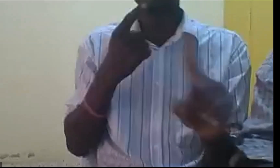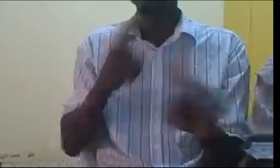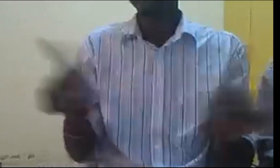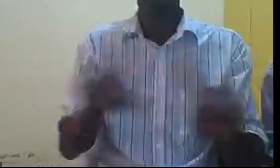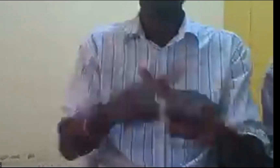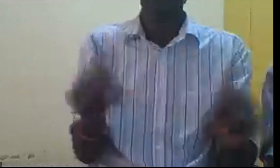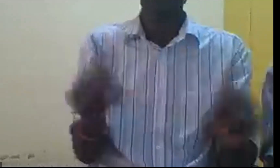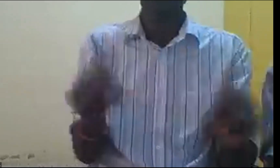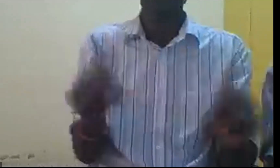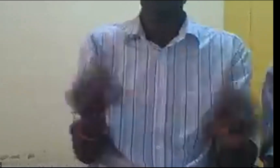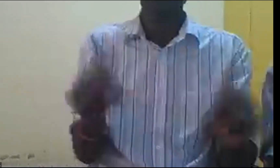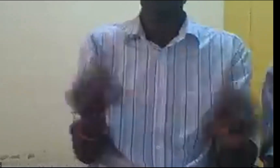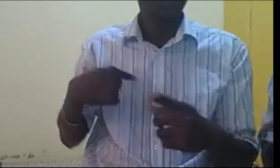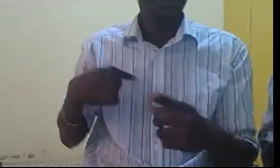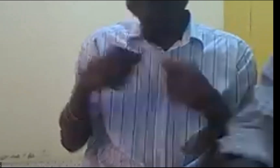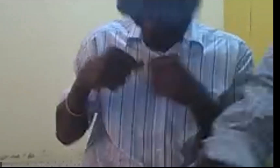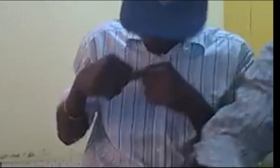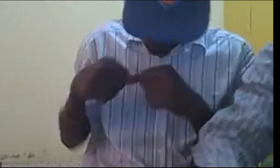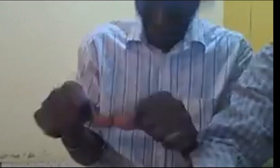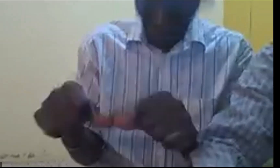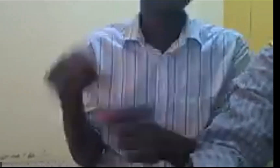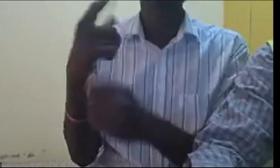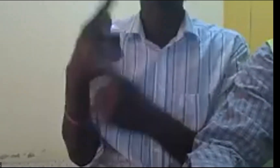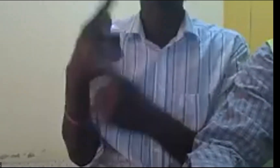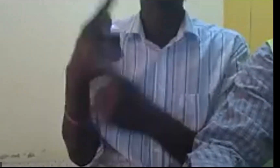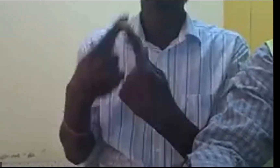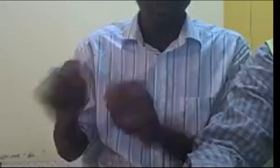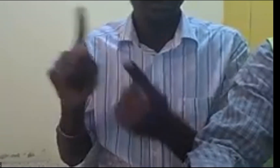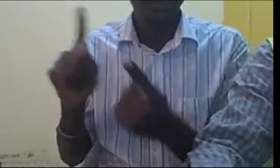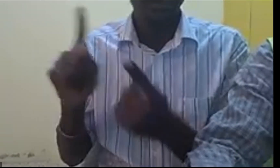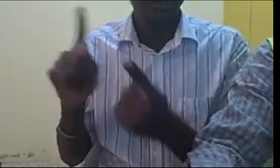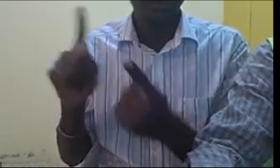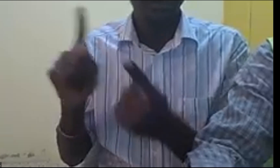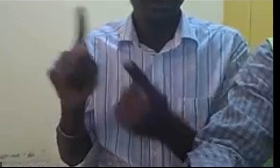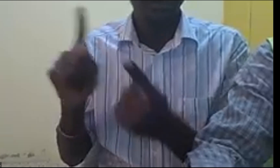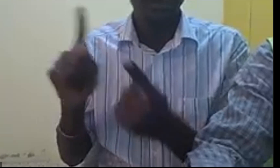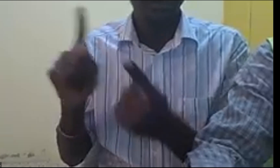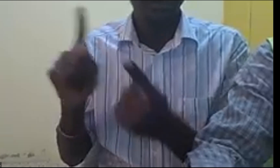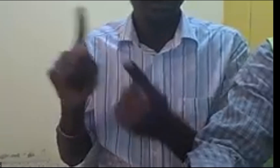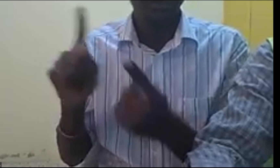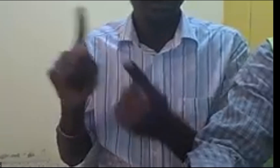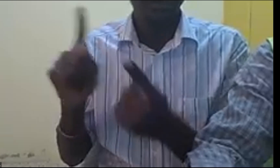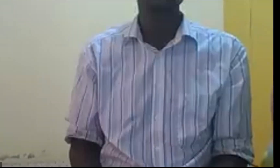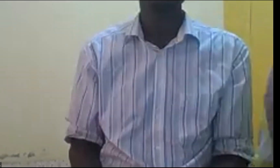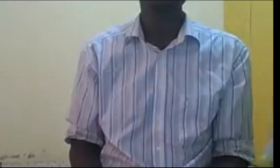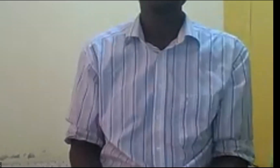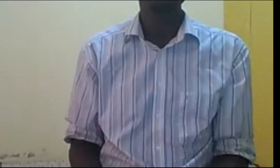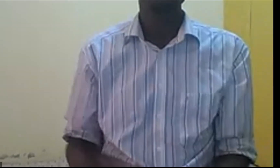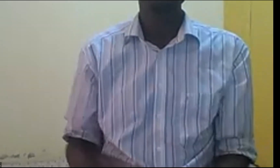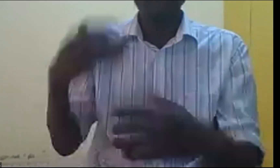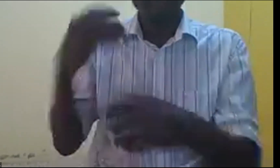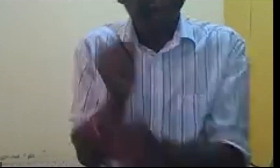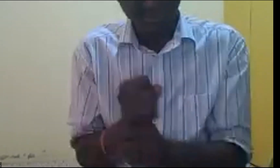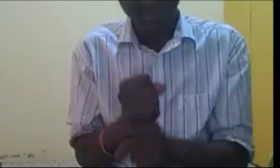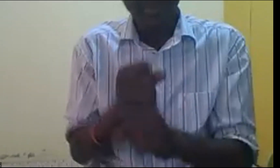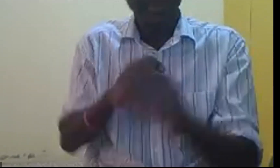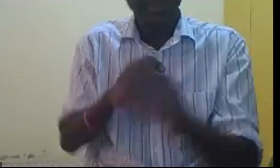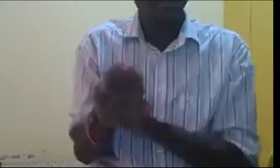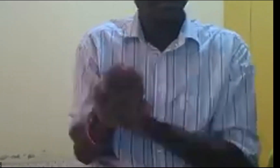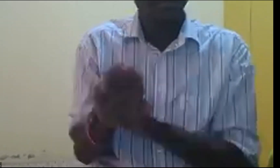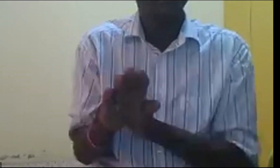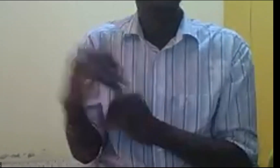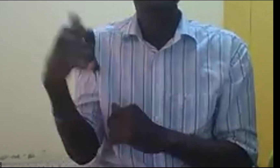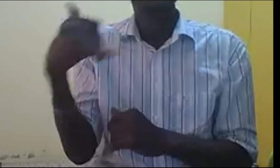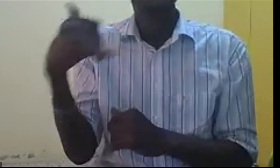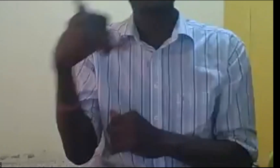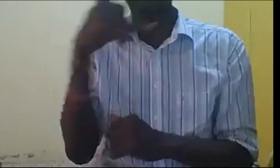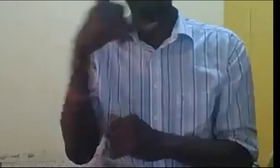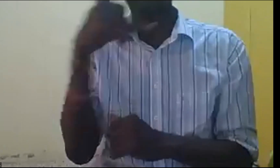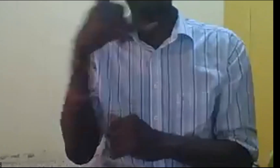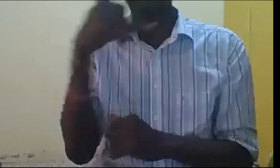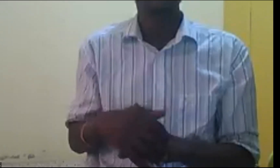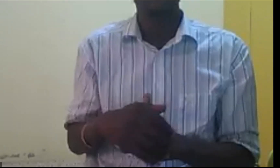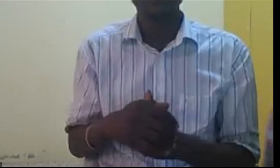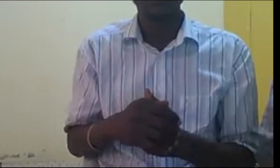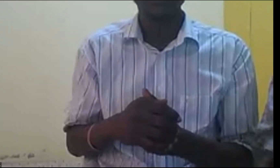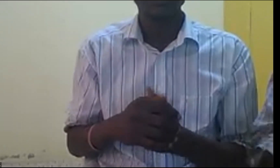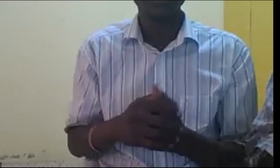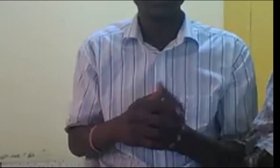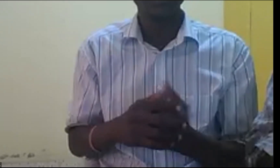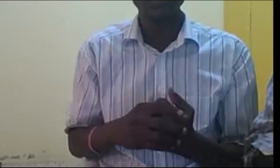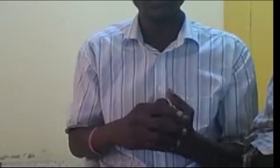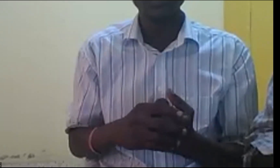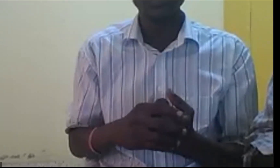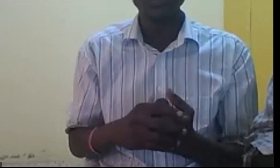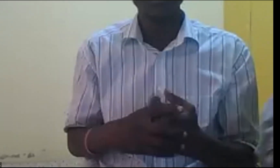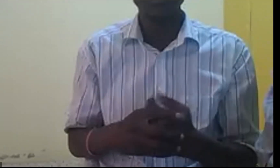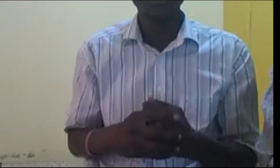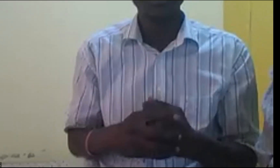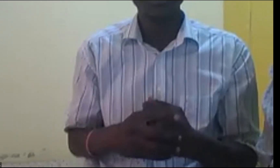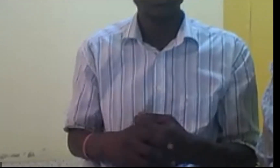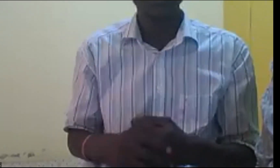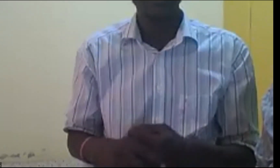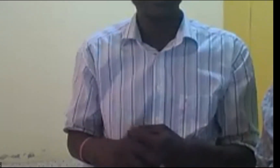This called was our commitment as another commitment to doing.